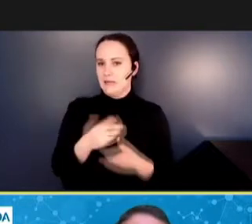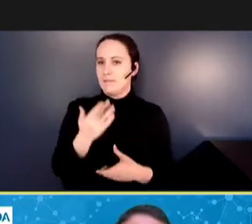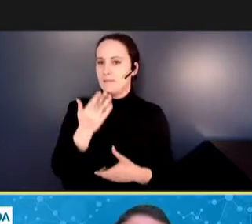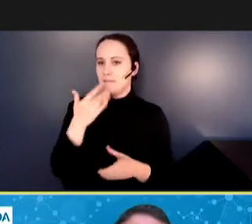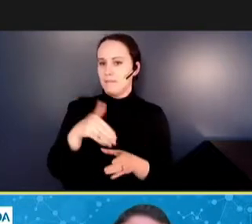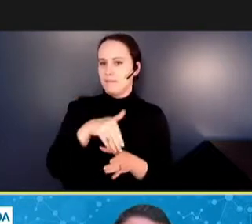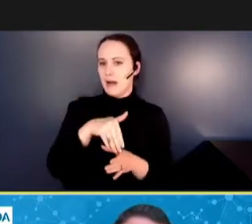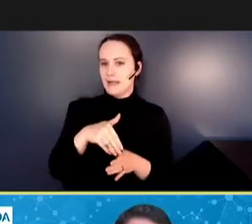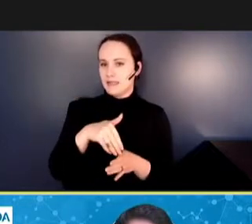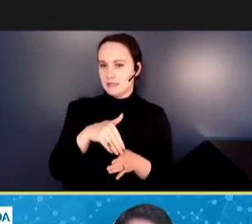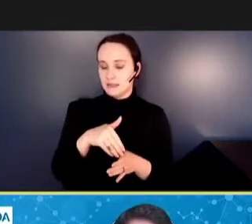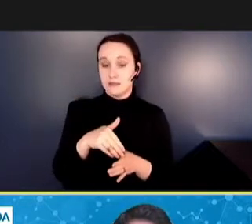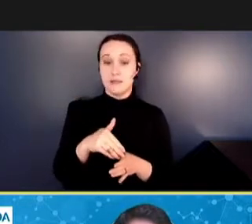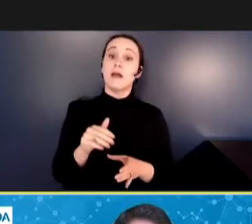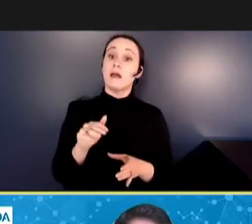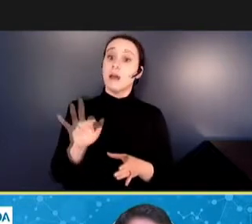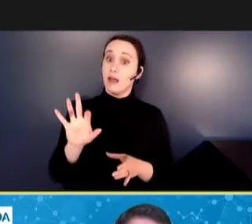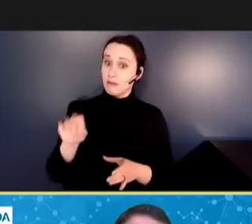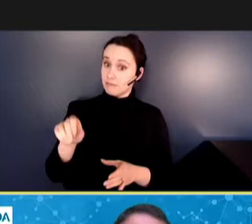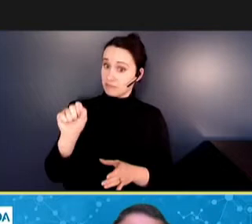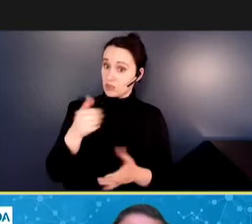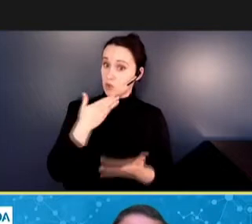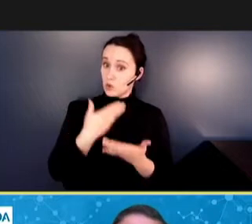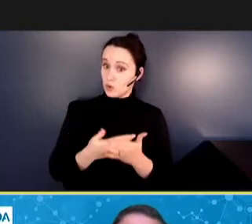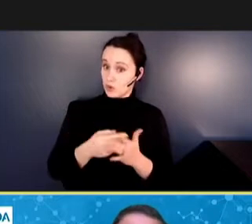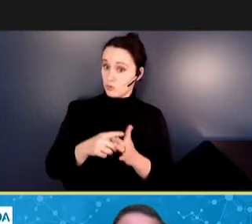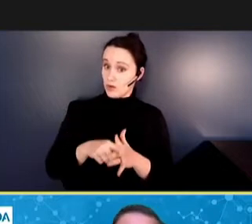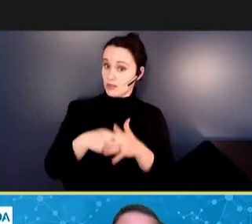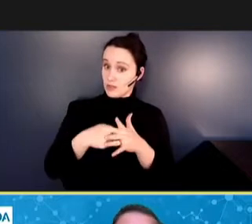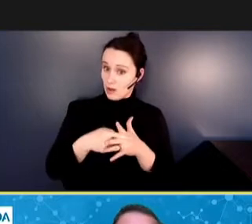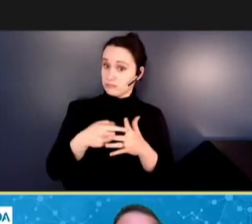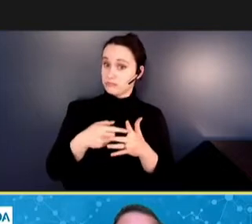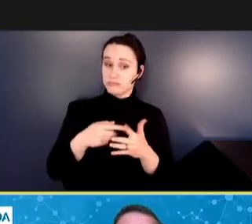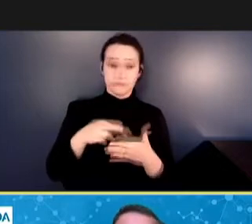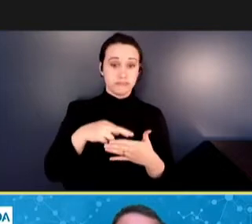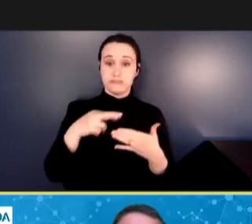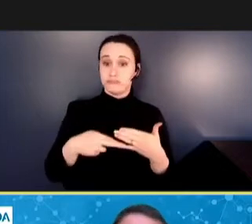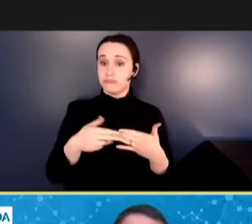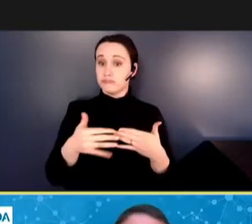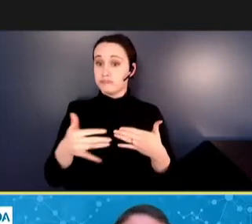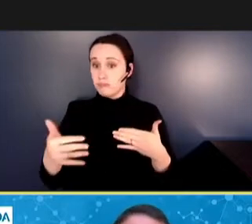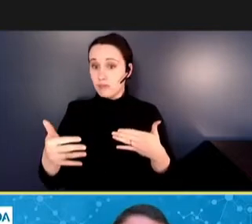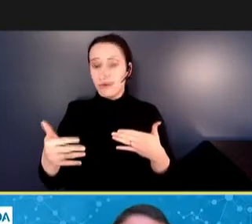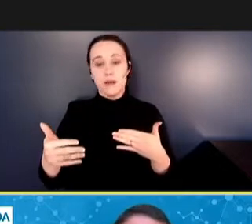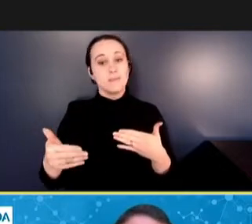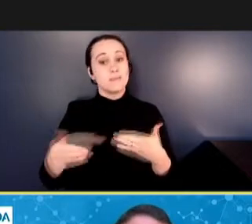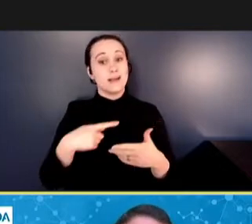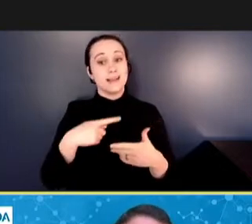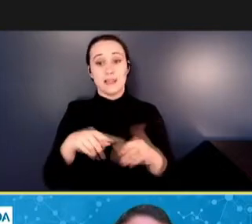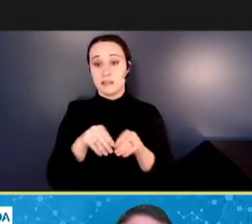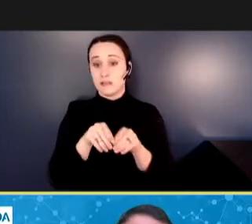may produce excellent results initially, but once deployed to the wider intended patient population,